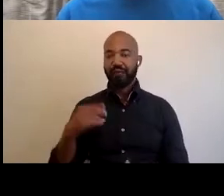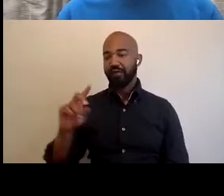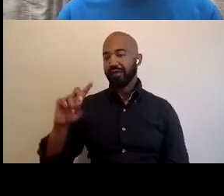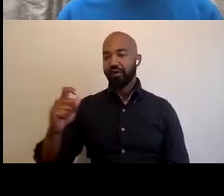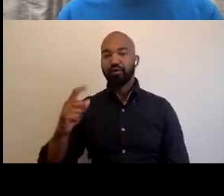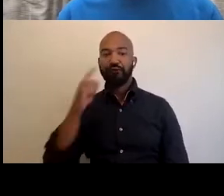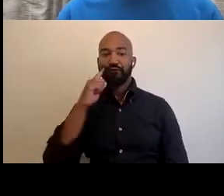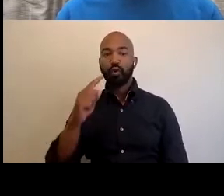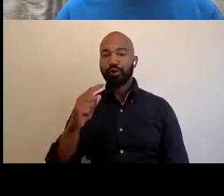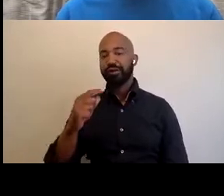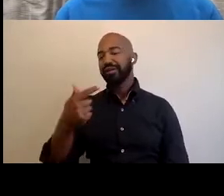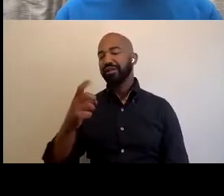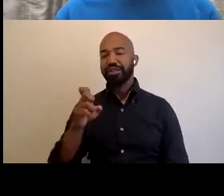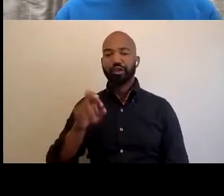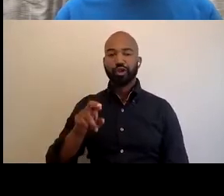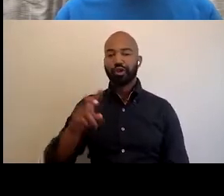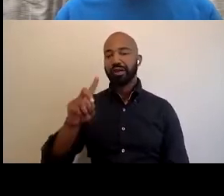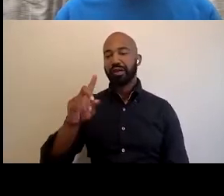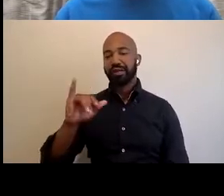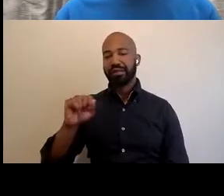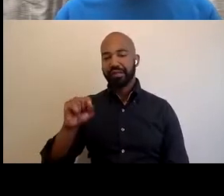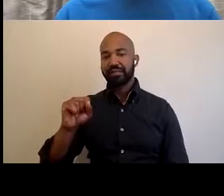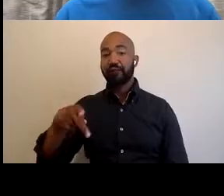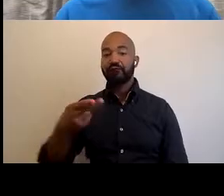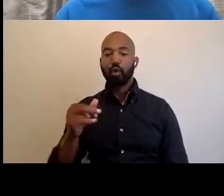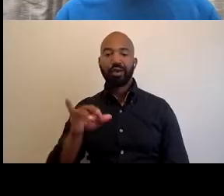to help support the process of hormone replacement therapy.